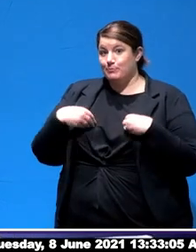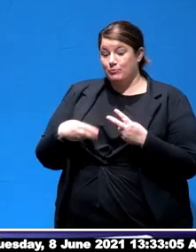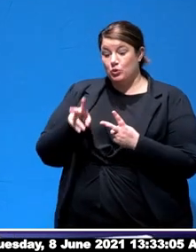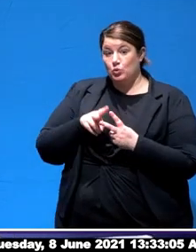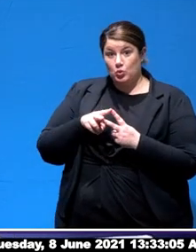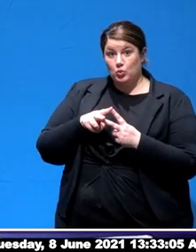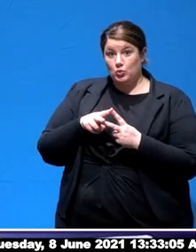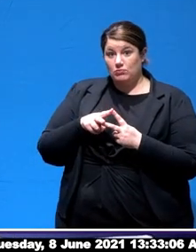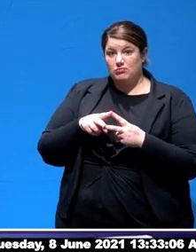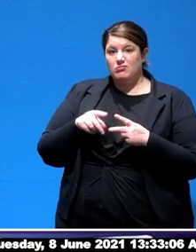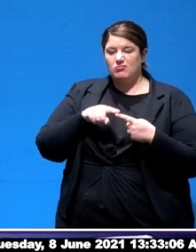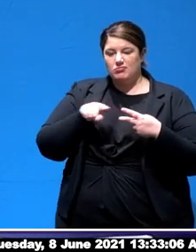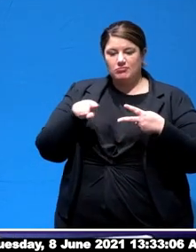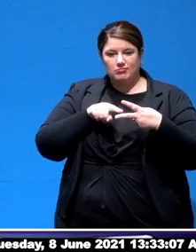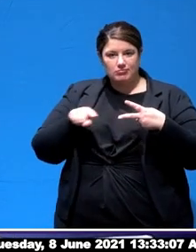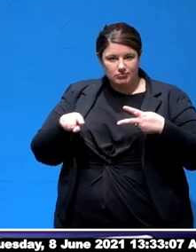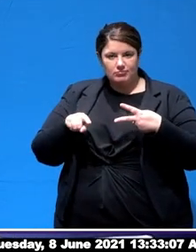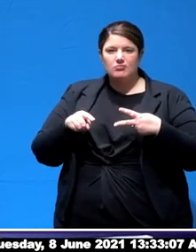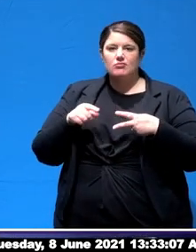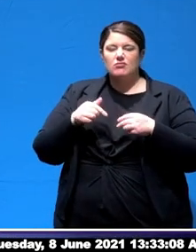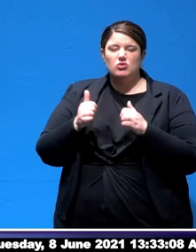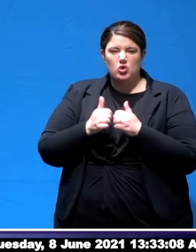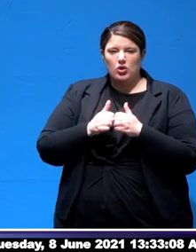the exhibit numbers to which Ms Eastman as referred.